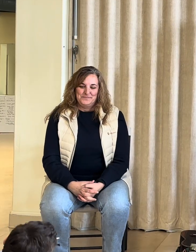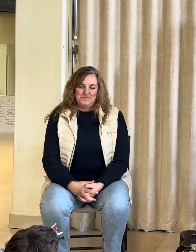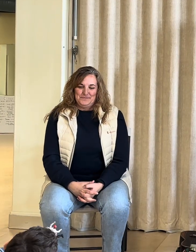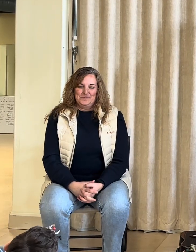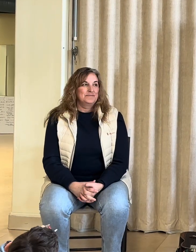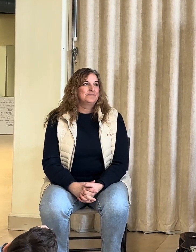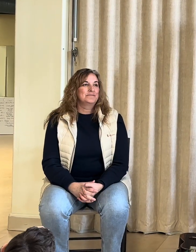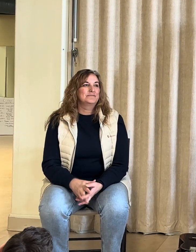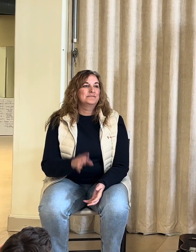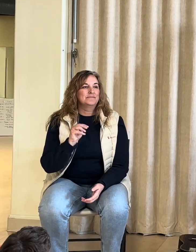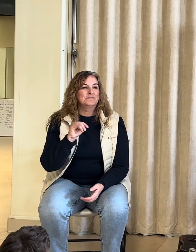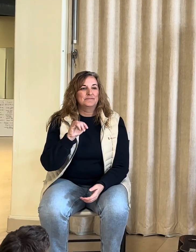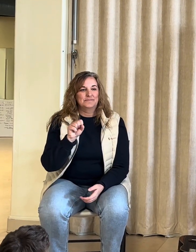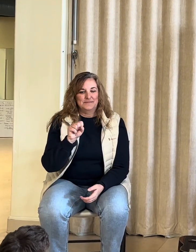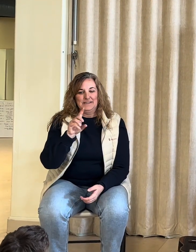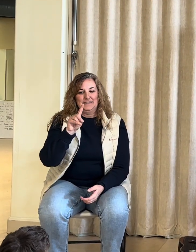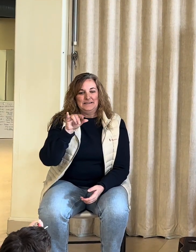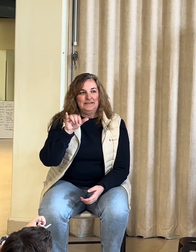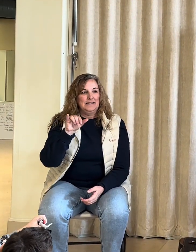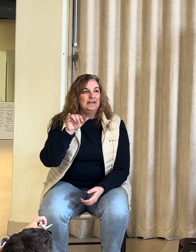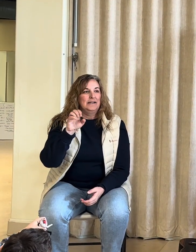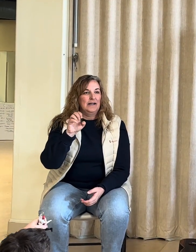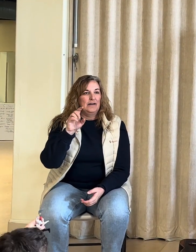to thank Miss Barb for her help with craft time and